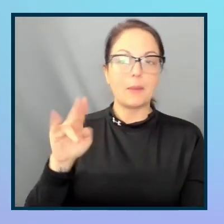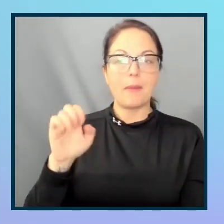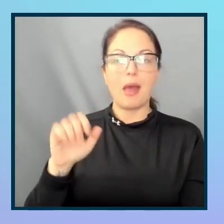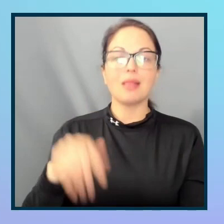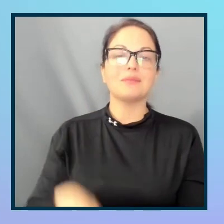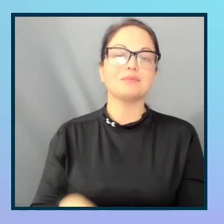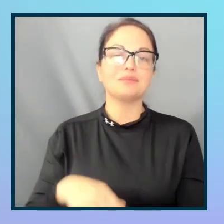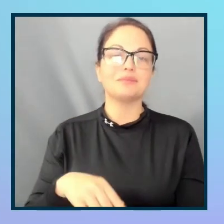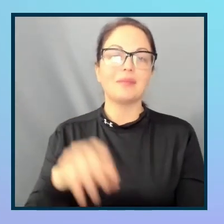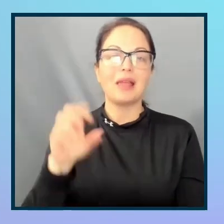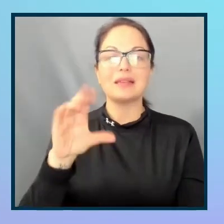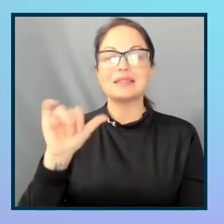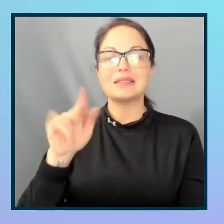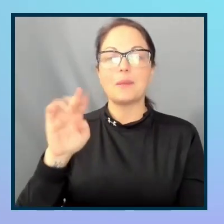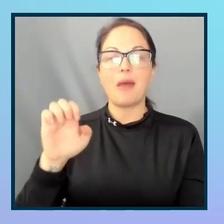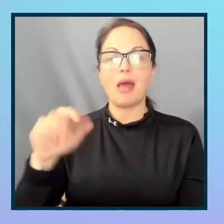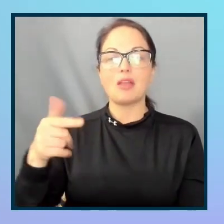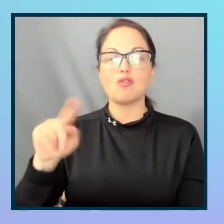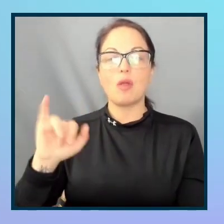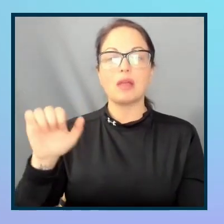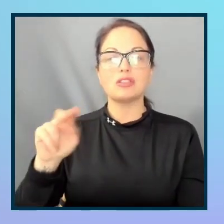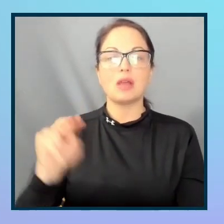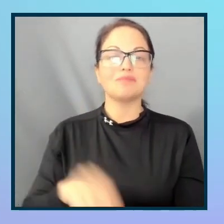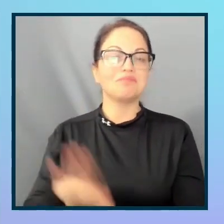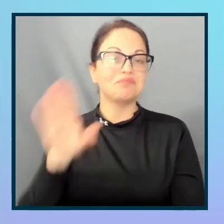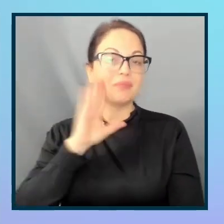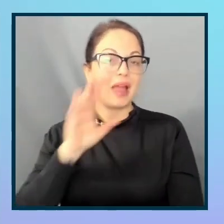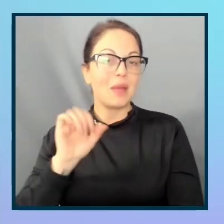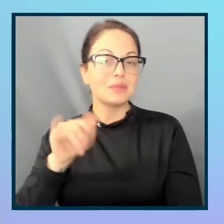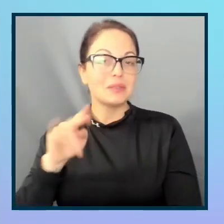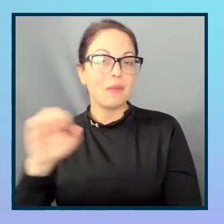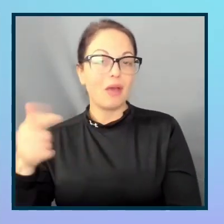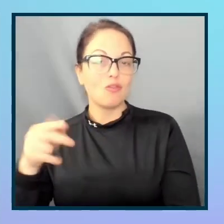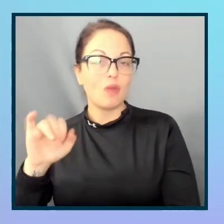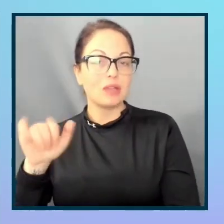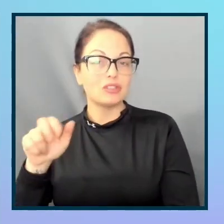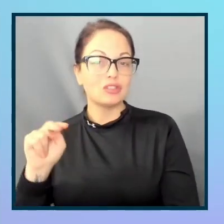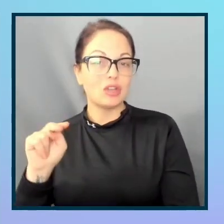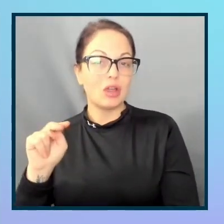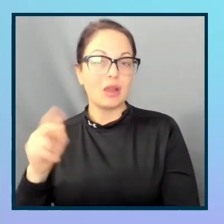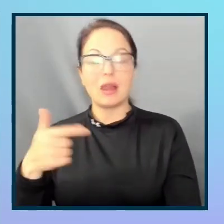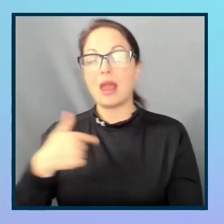It takes a little practice. My name Cybele Grandjean, I am SVP of Product Design